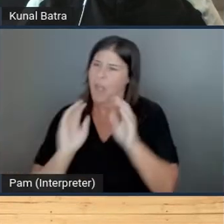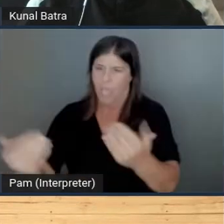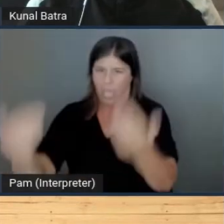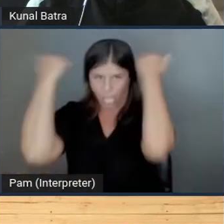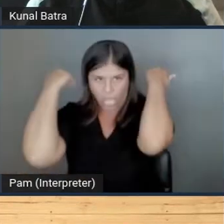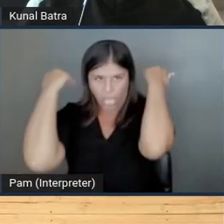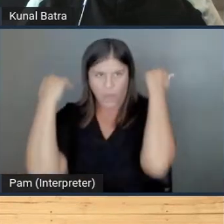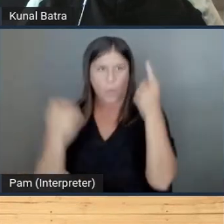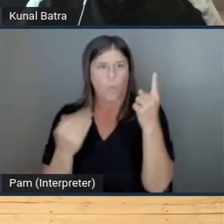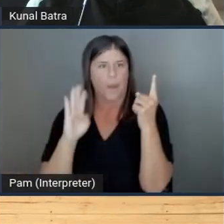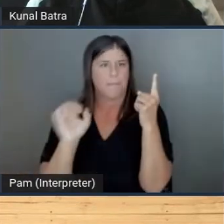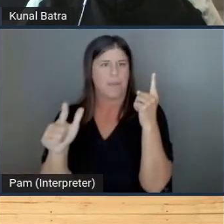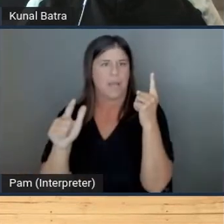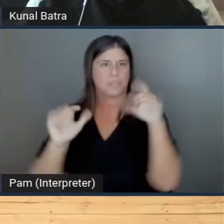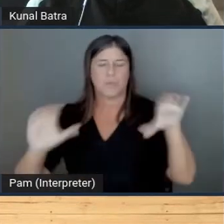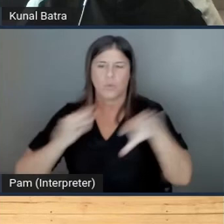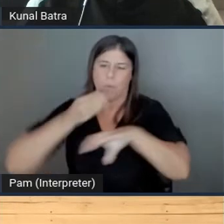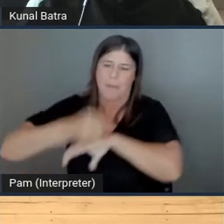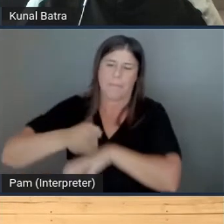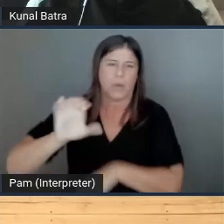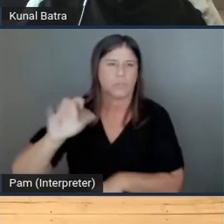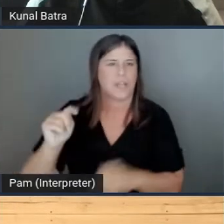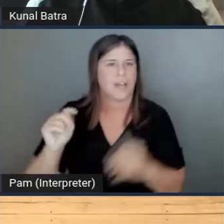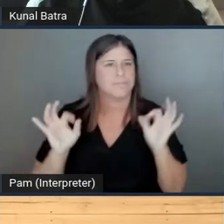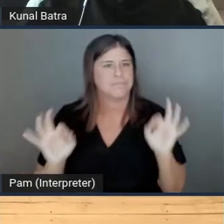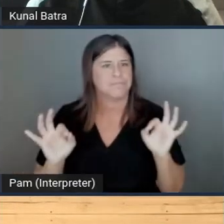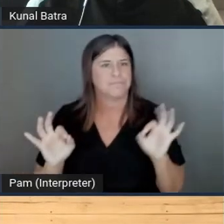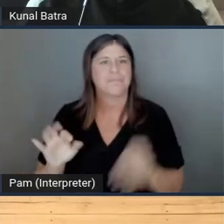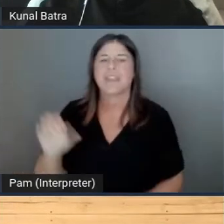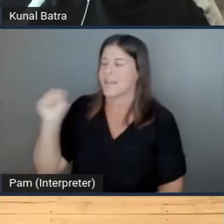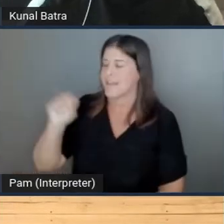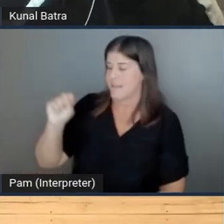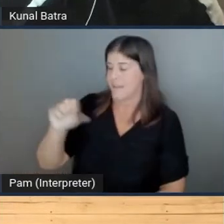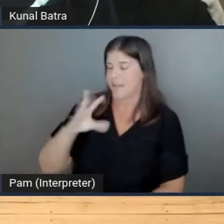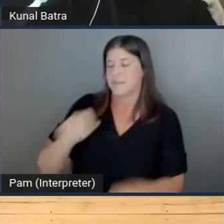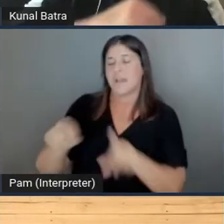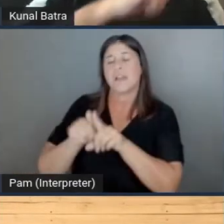that's running my Postgres. Yes. And also, sometimes, you don't even have